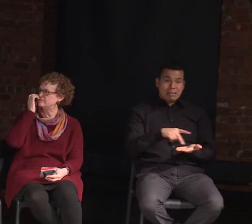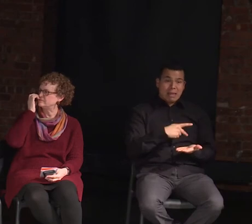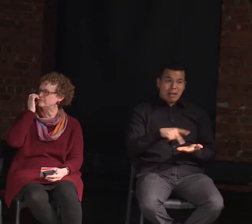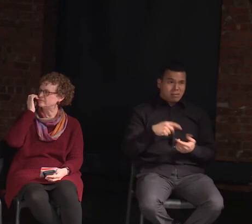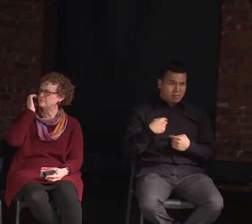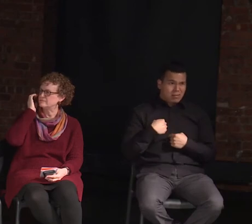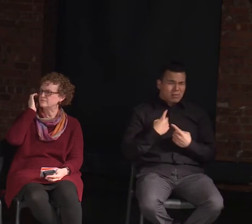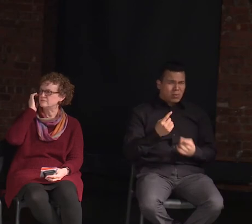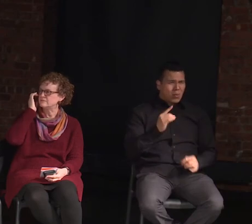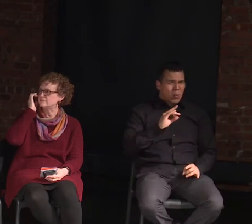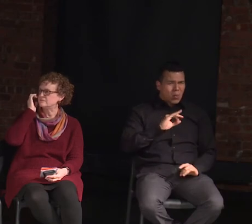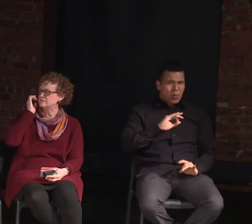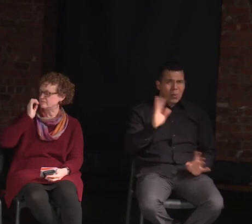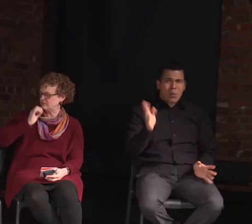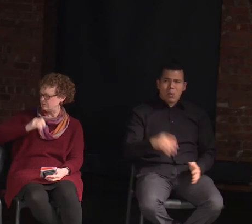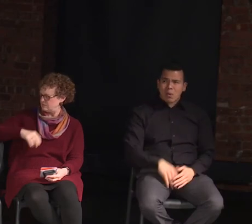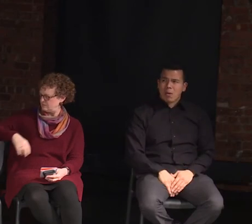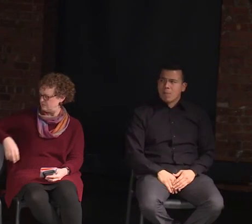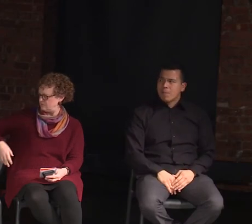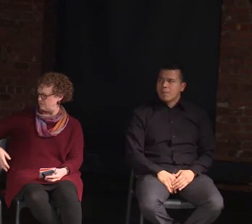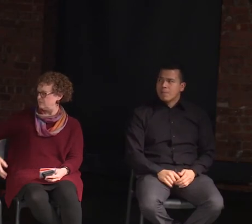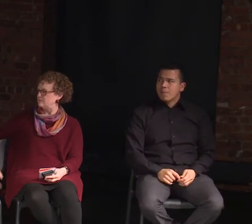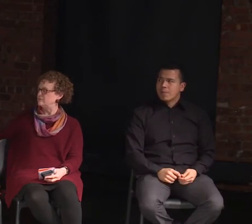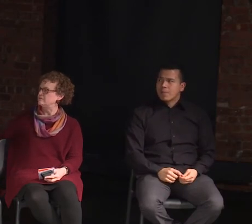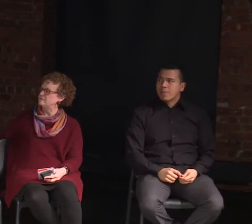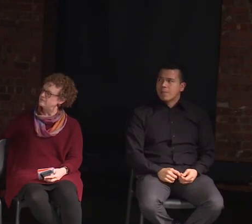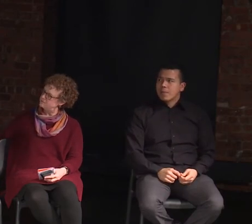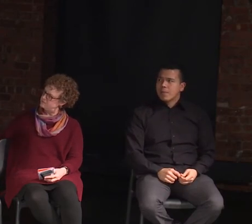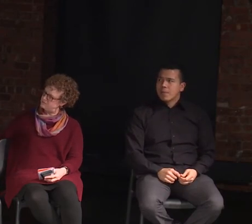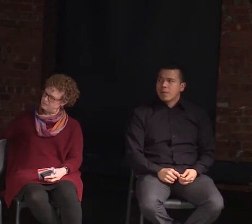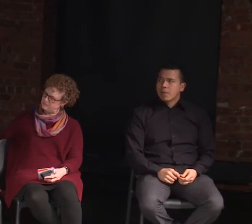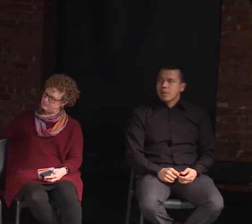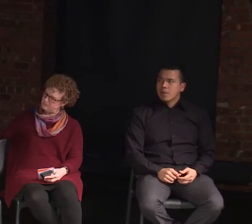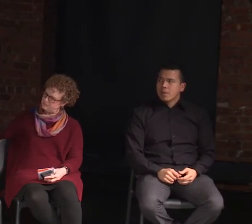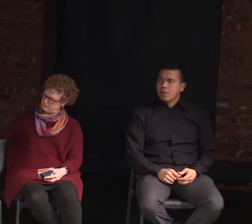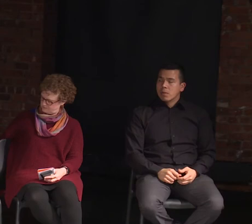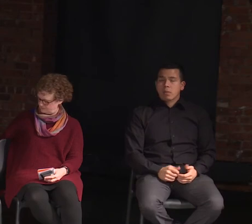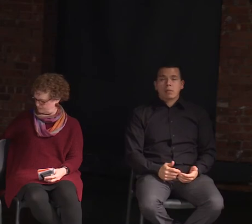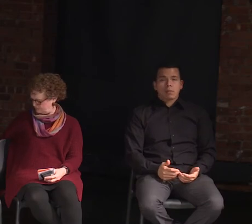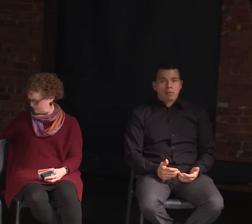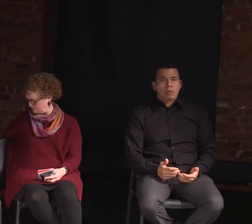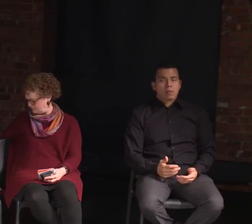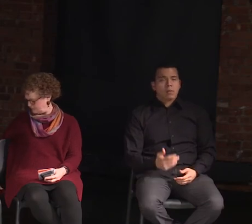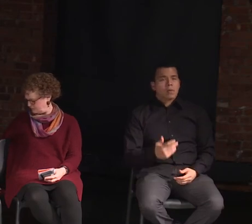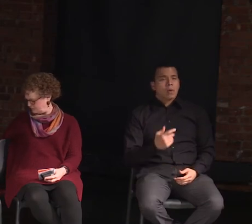Anyway, I just wanted to say that, we do these things to open office hours with the Commissioner,